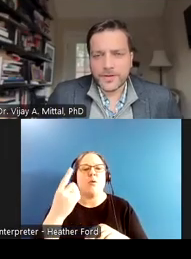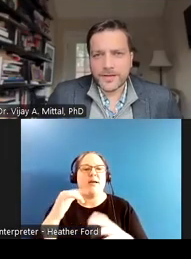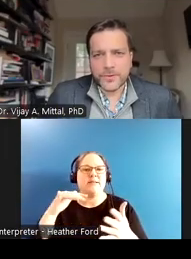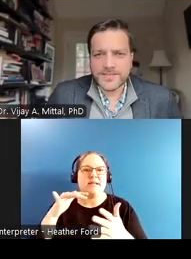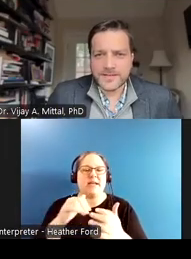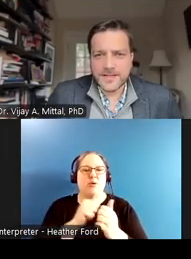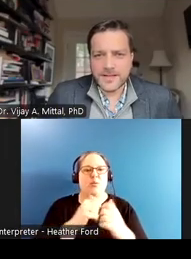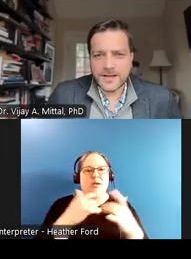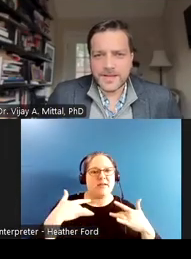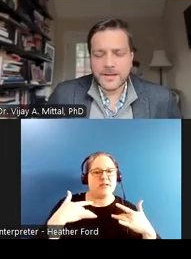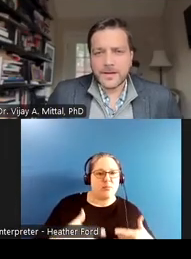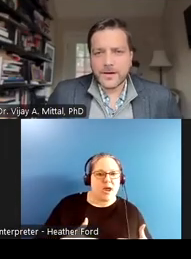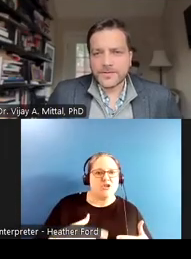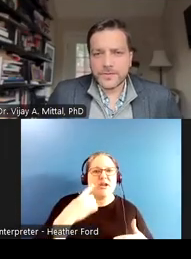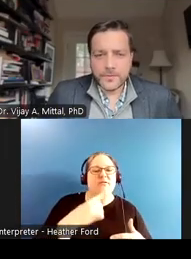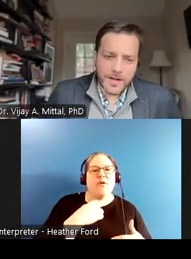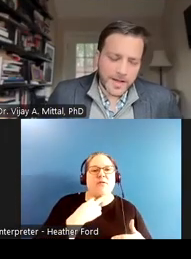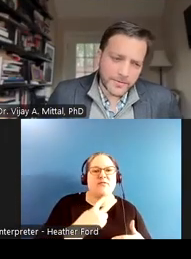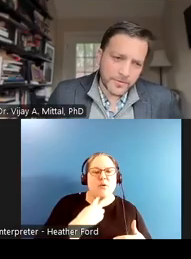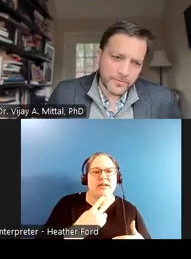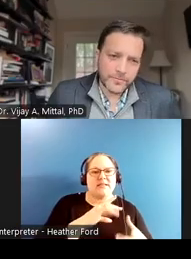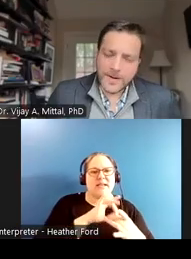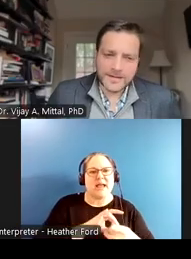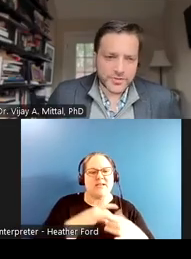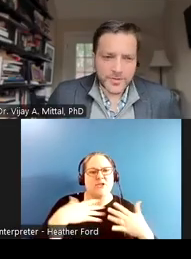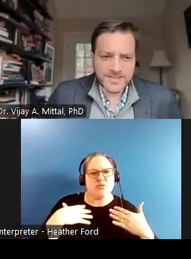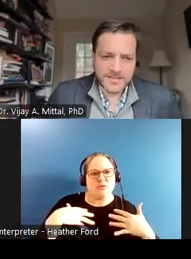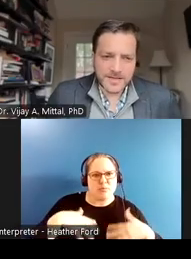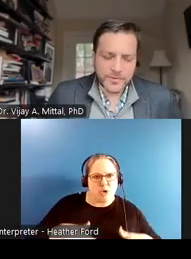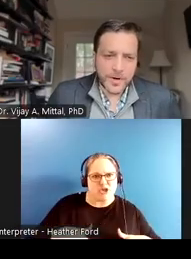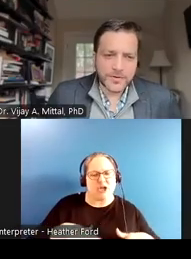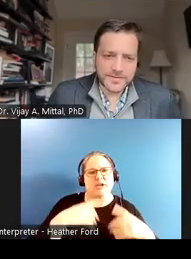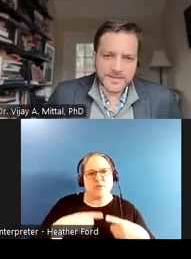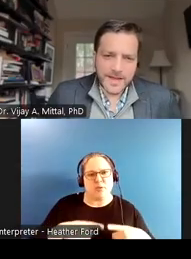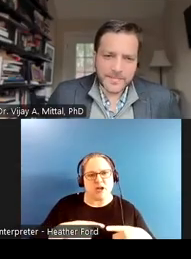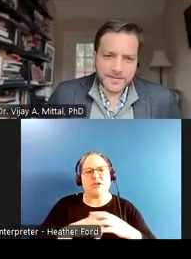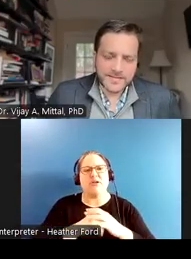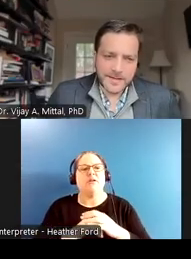looking at voice onset time and also uh other readily translatable markers that tap into the